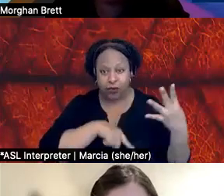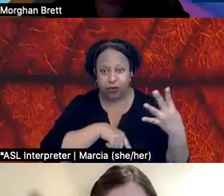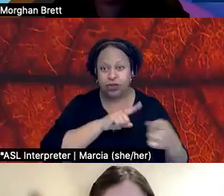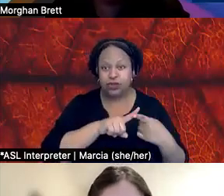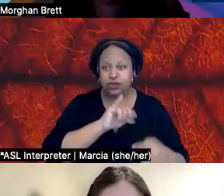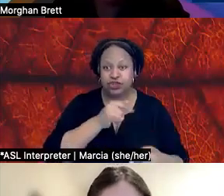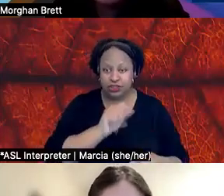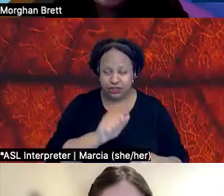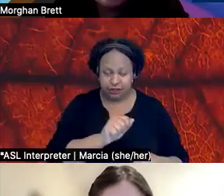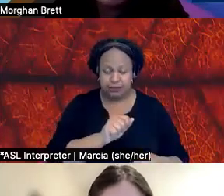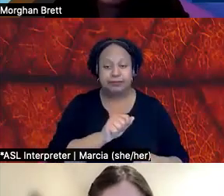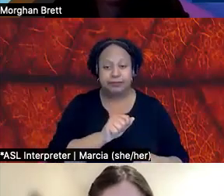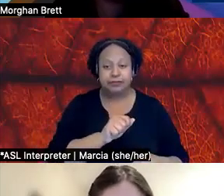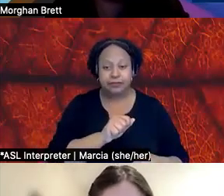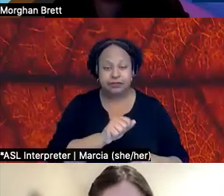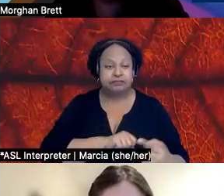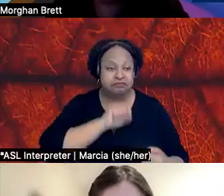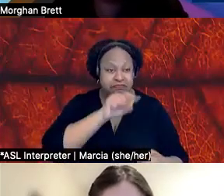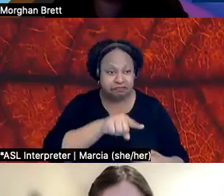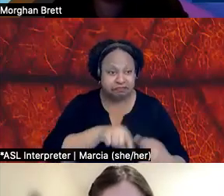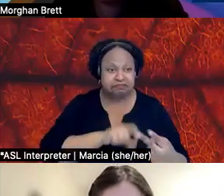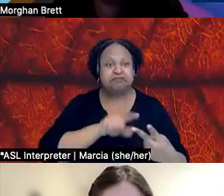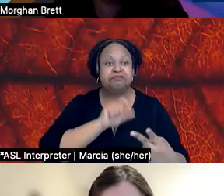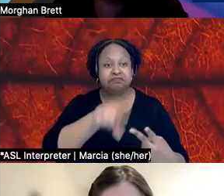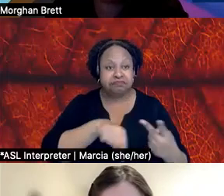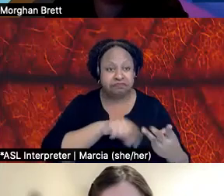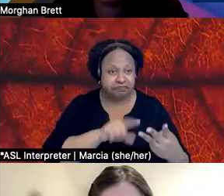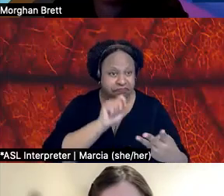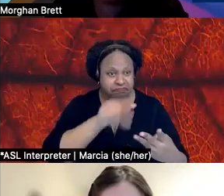One at a time to give her the space to reflect and respond.